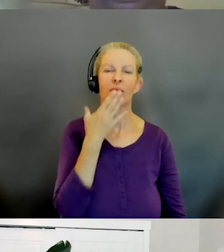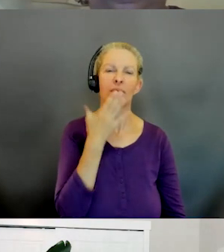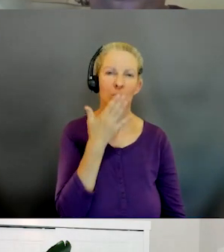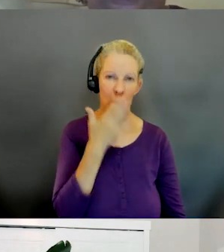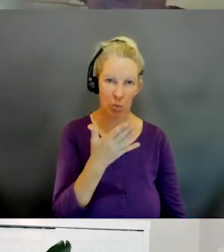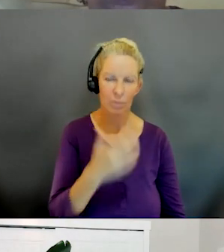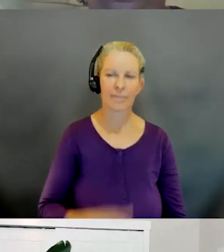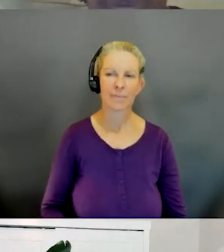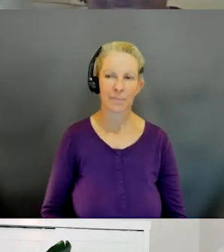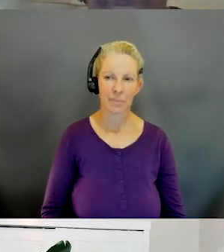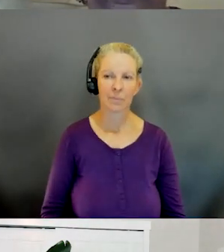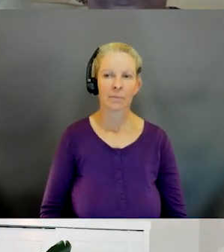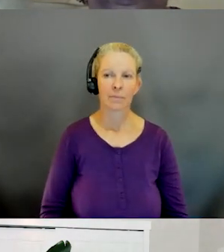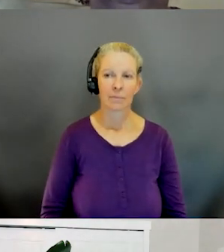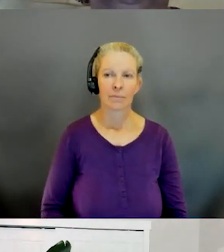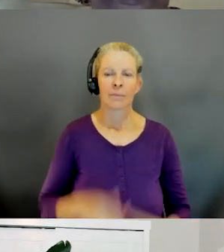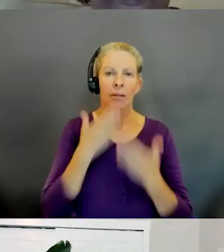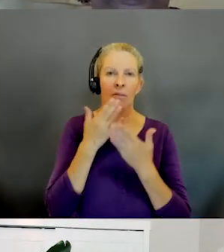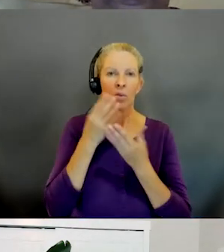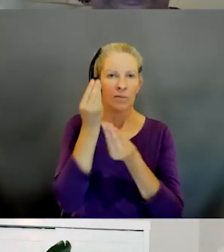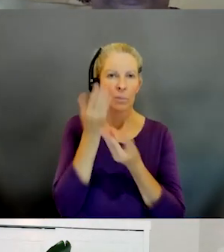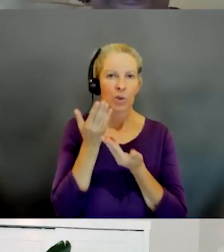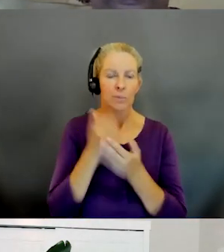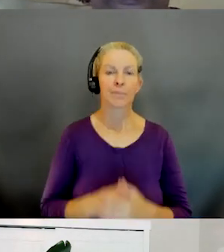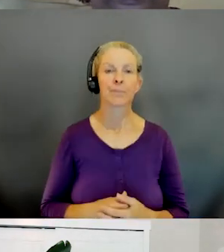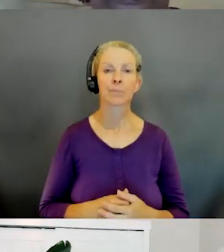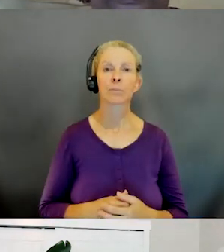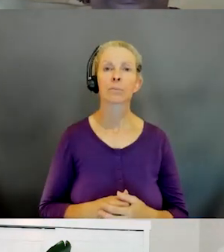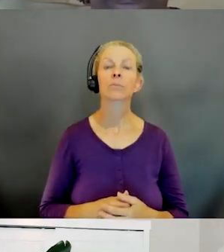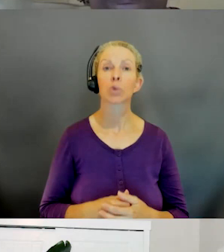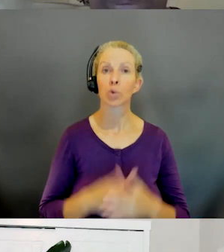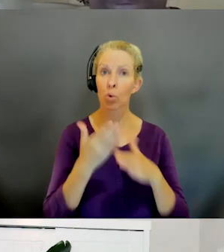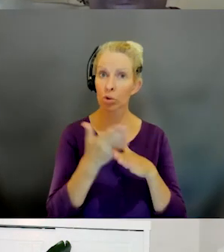information. And then, you mentioned the slides they are, sharing it. Is that something -- a few